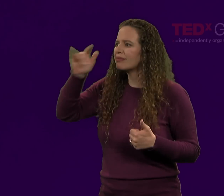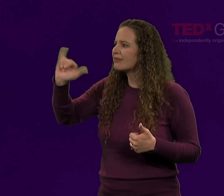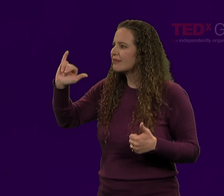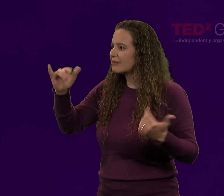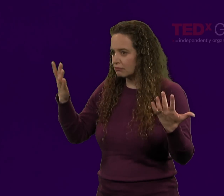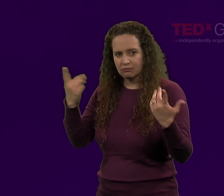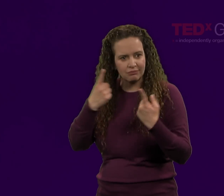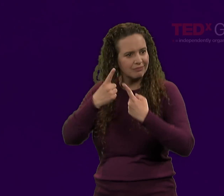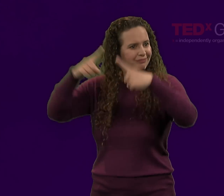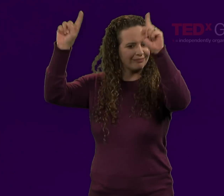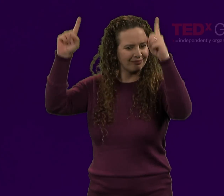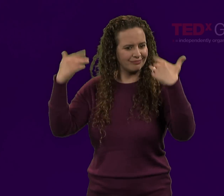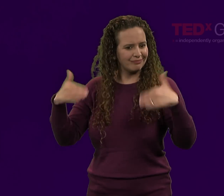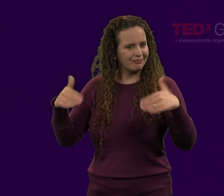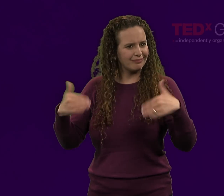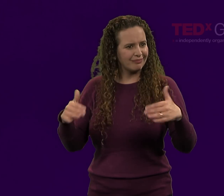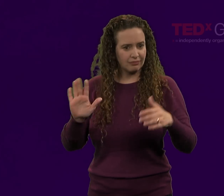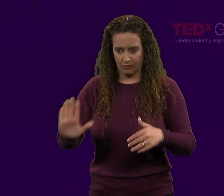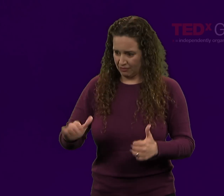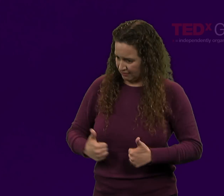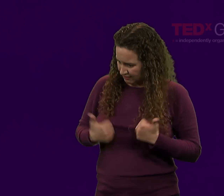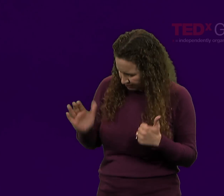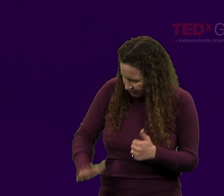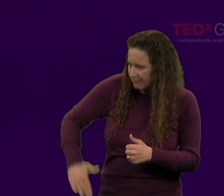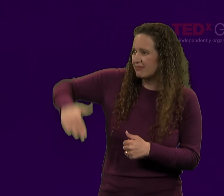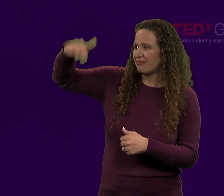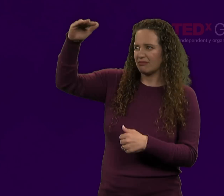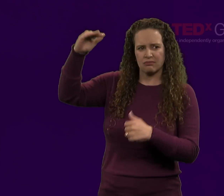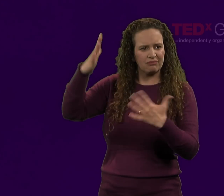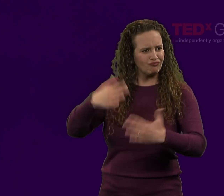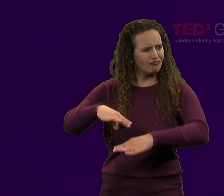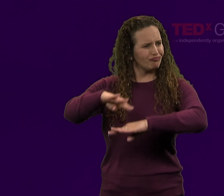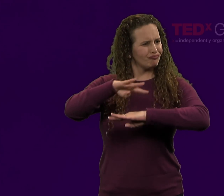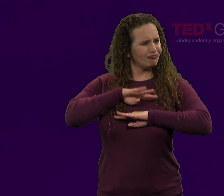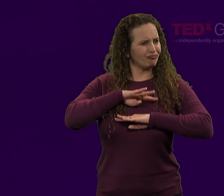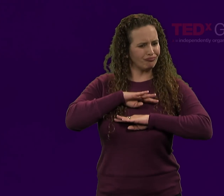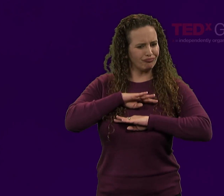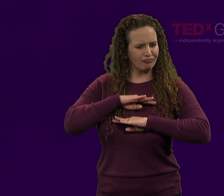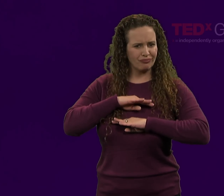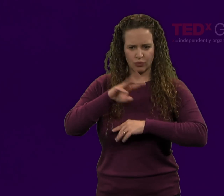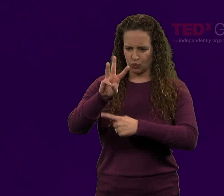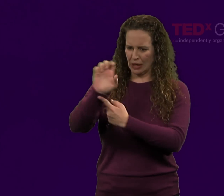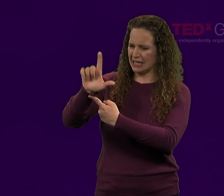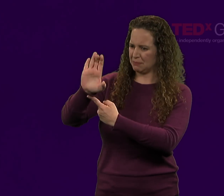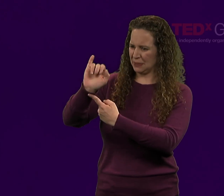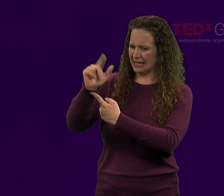I think we could make people's quality of life much better, that people's well-being as deaf individuals would be such